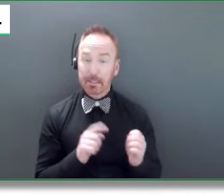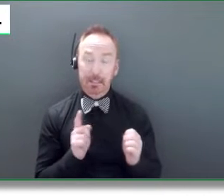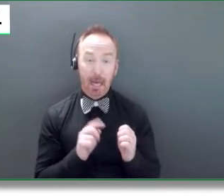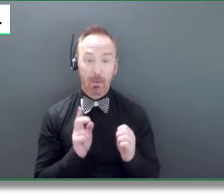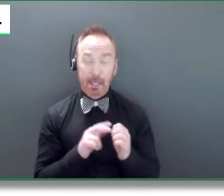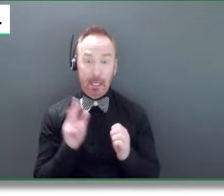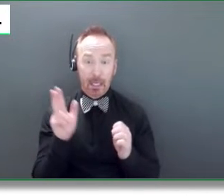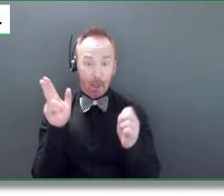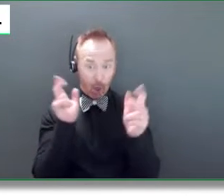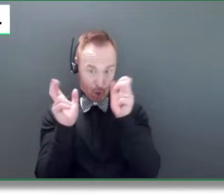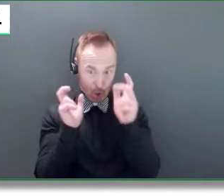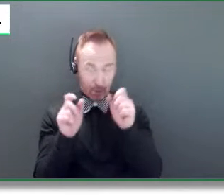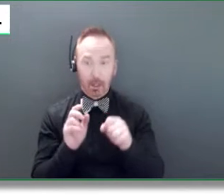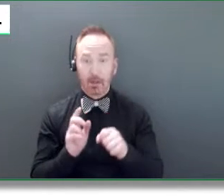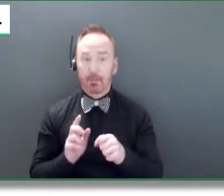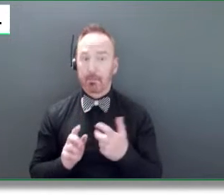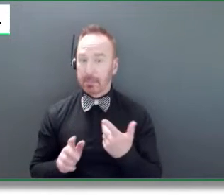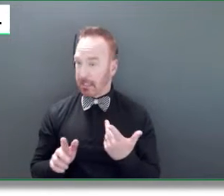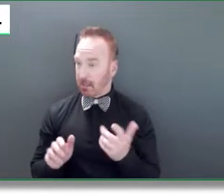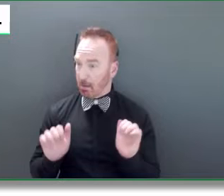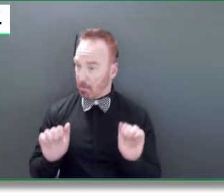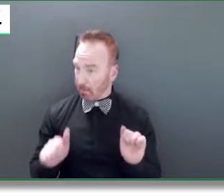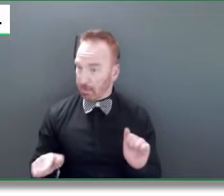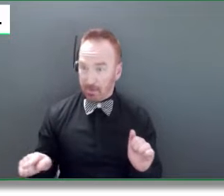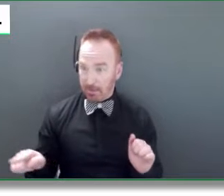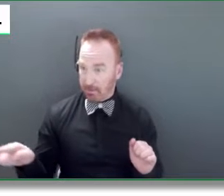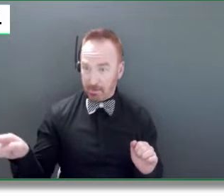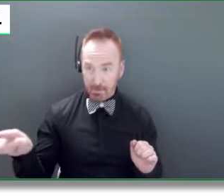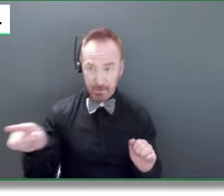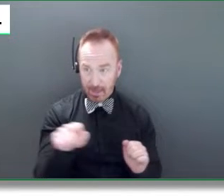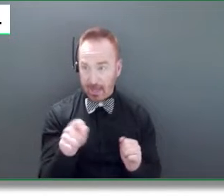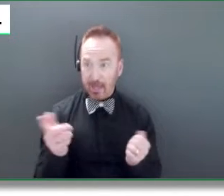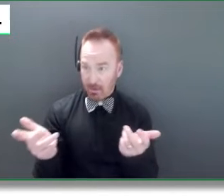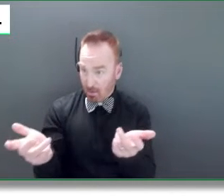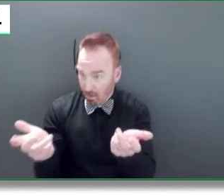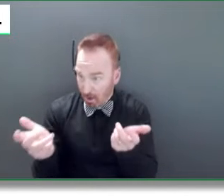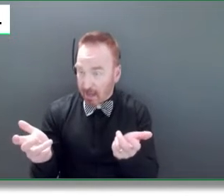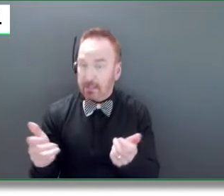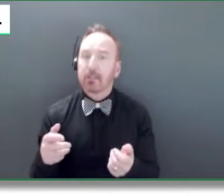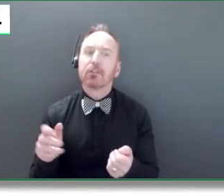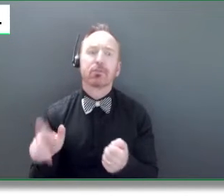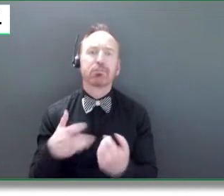with different needs what they want. And yeah, and virtual park experiences